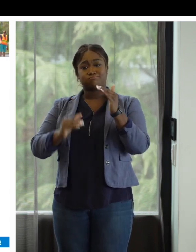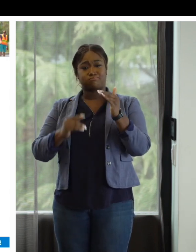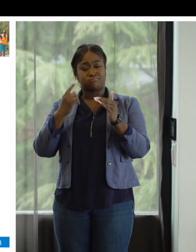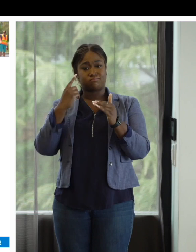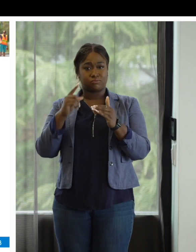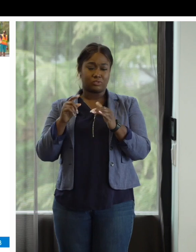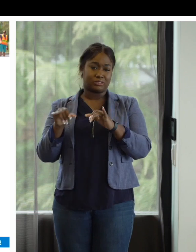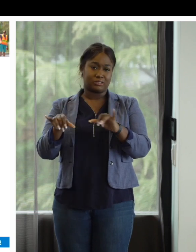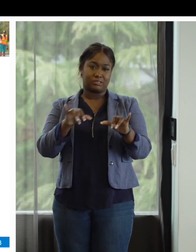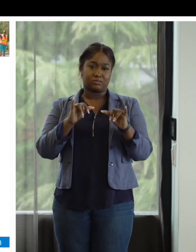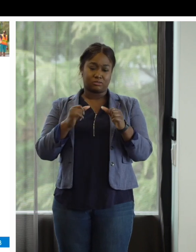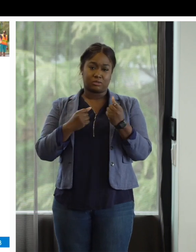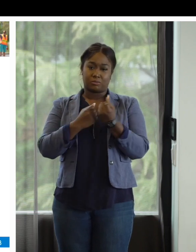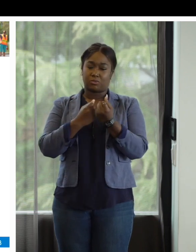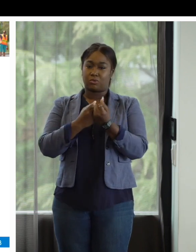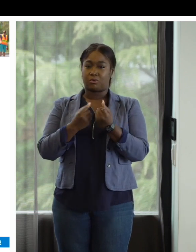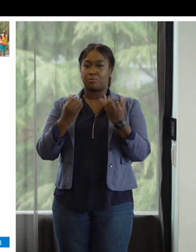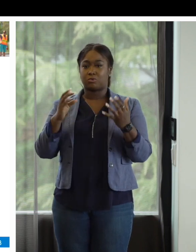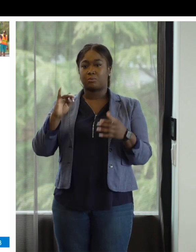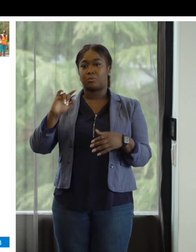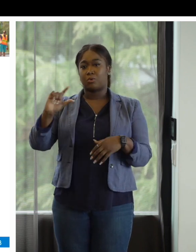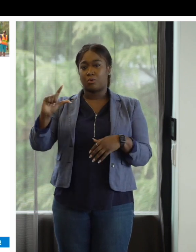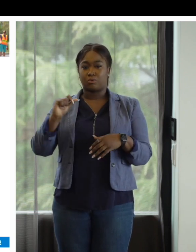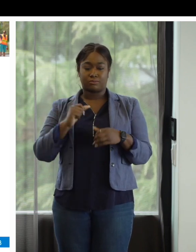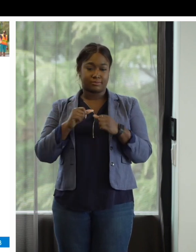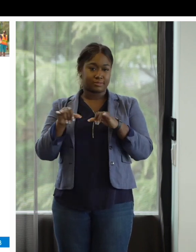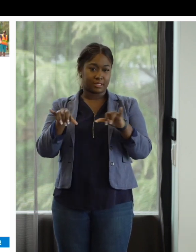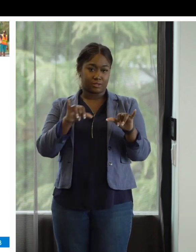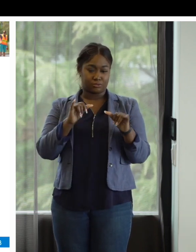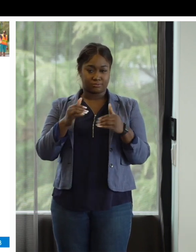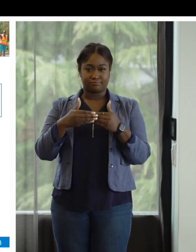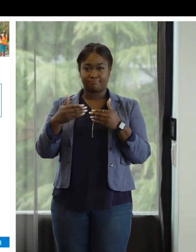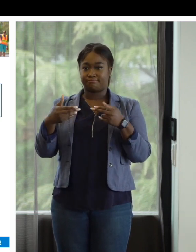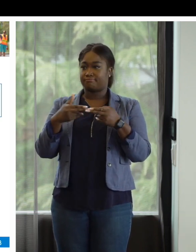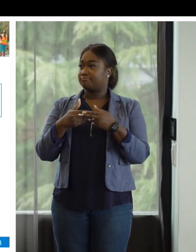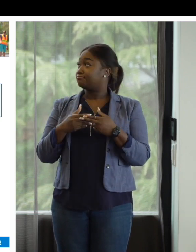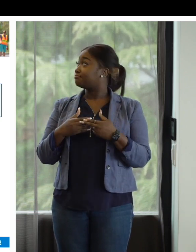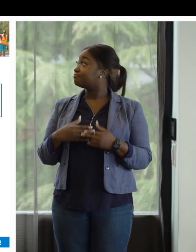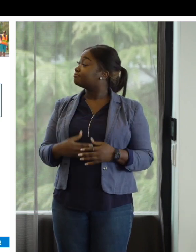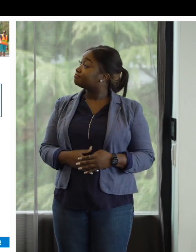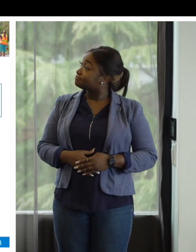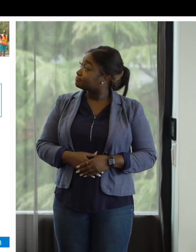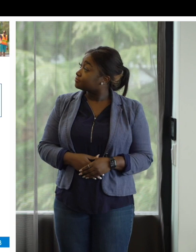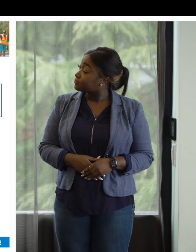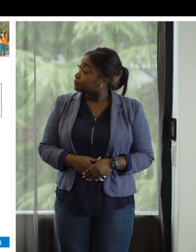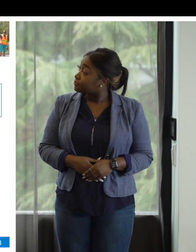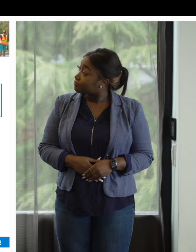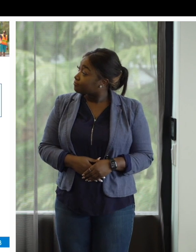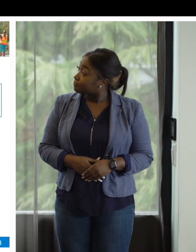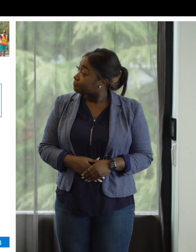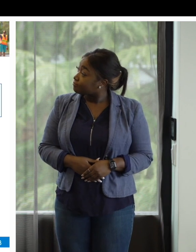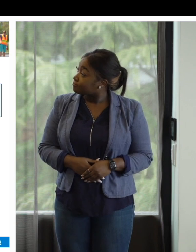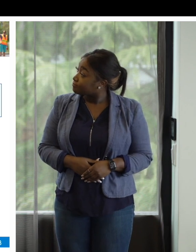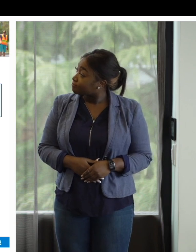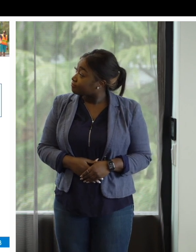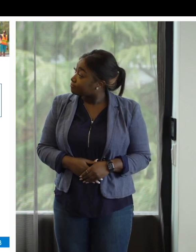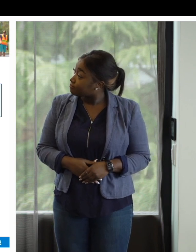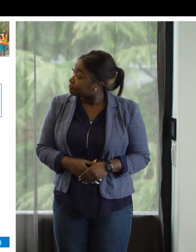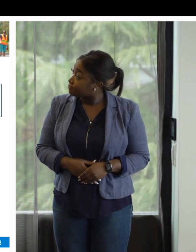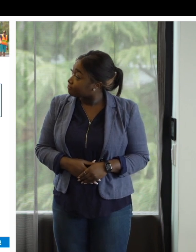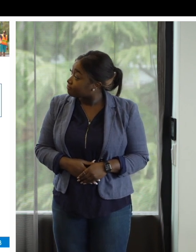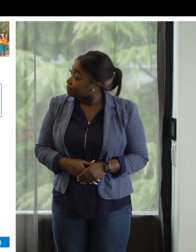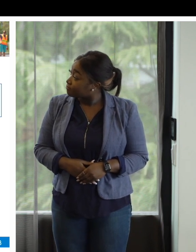travel standards. So if you look forward, so there were 5 papers